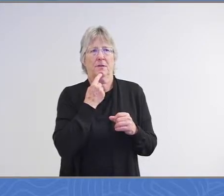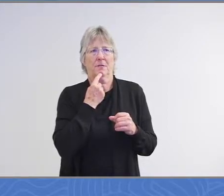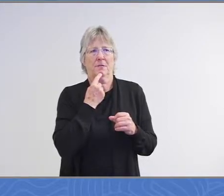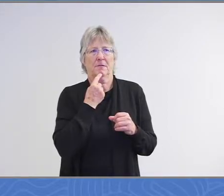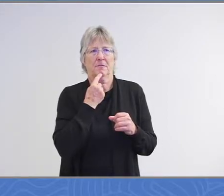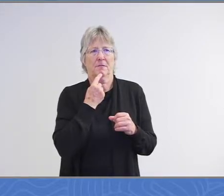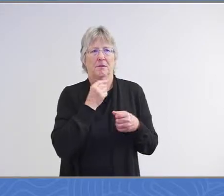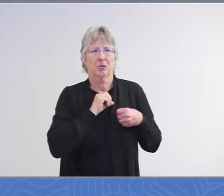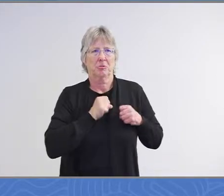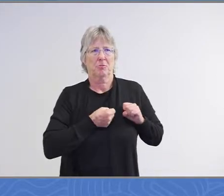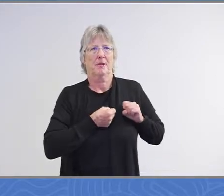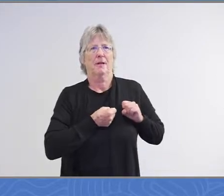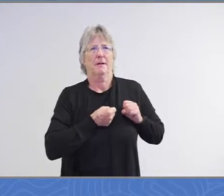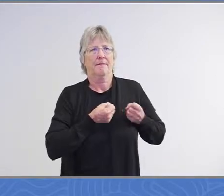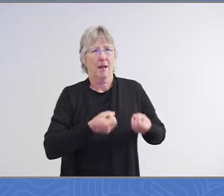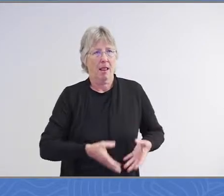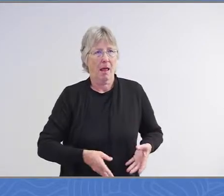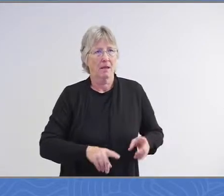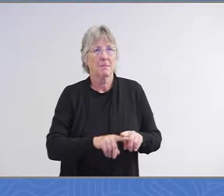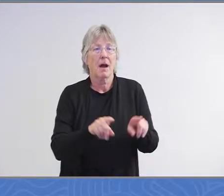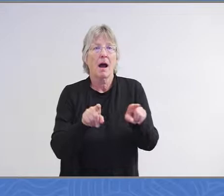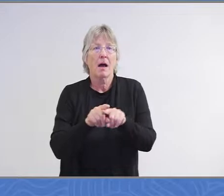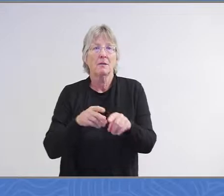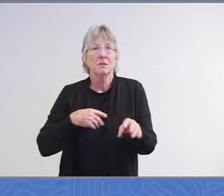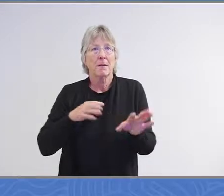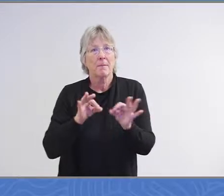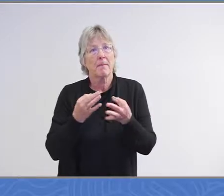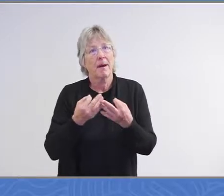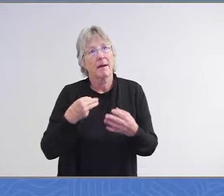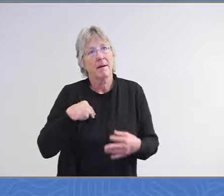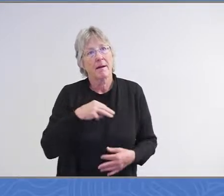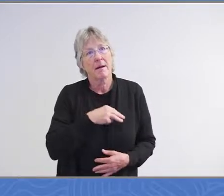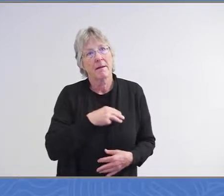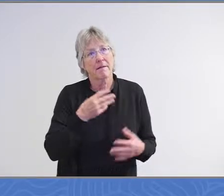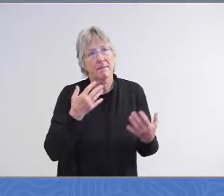but so did my family members that are still alive,